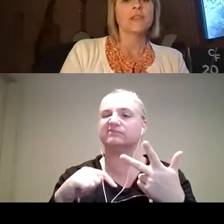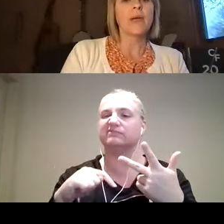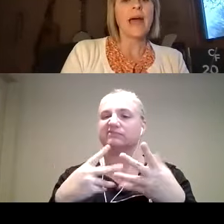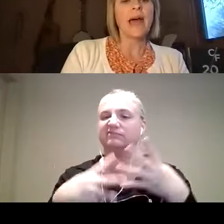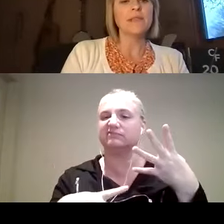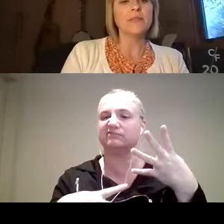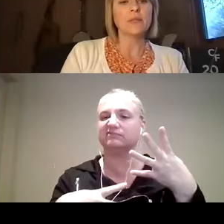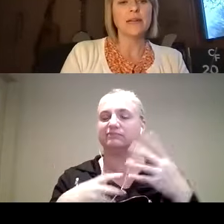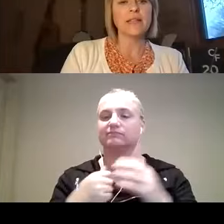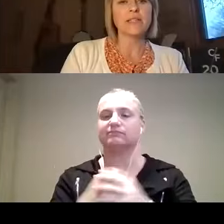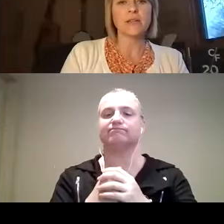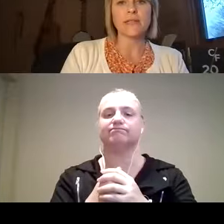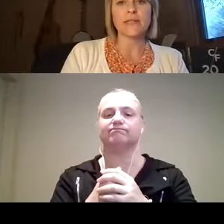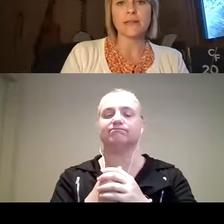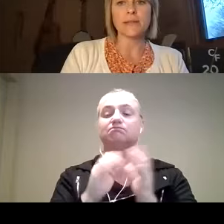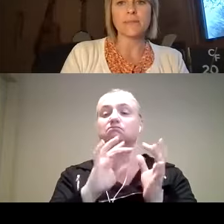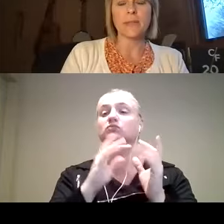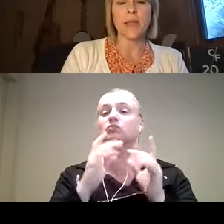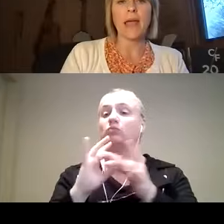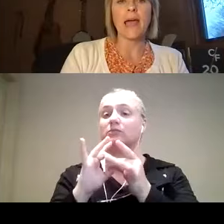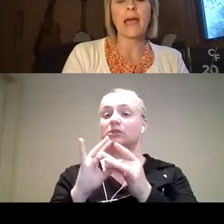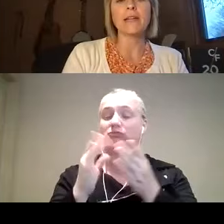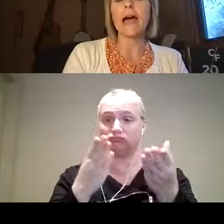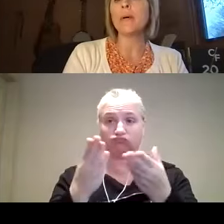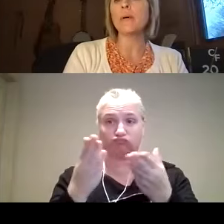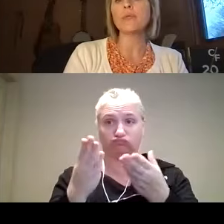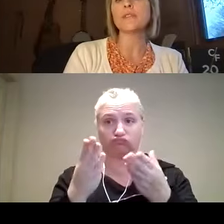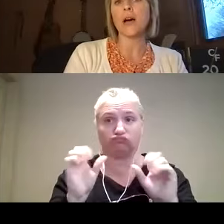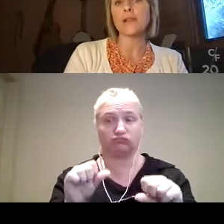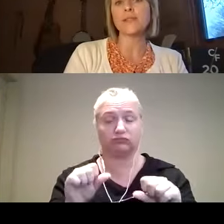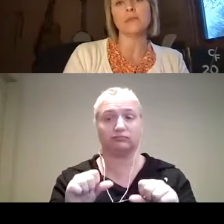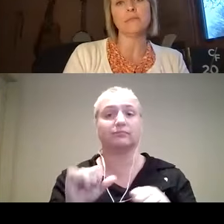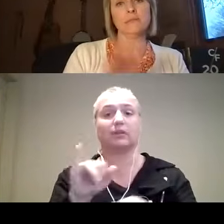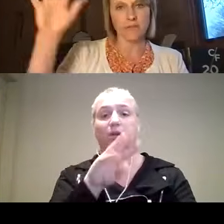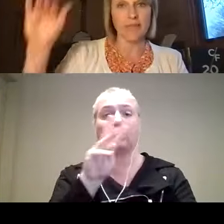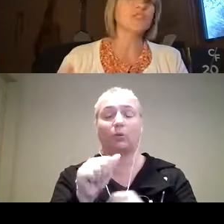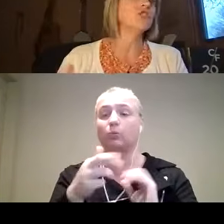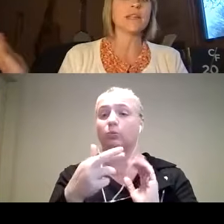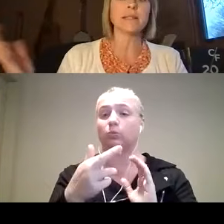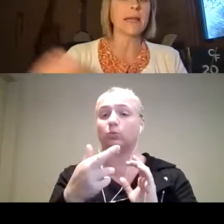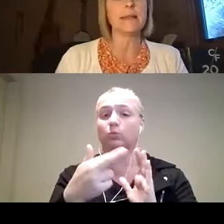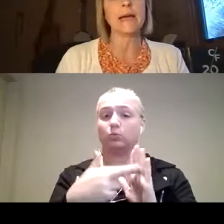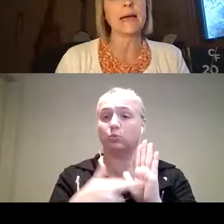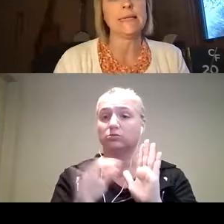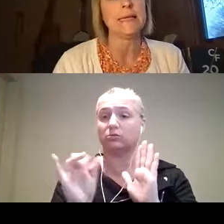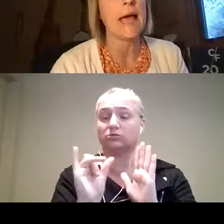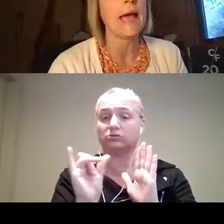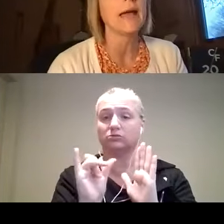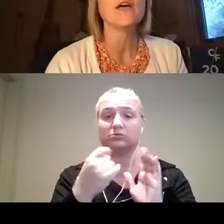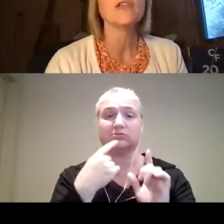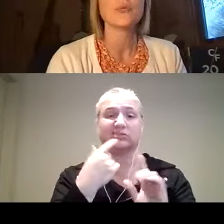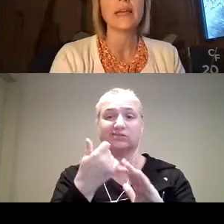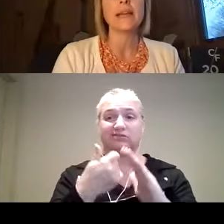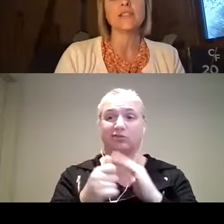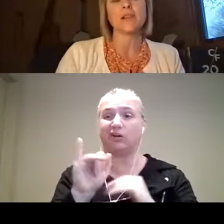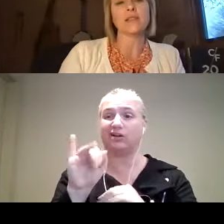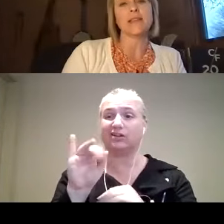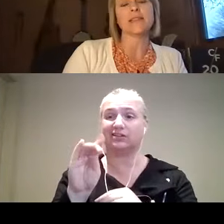So, we have these related services. And Iowa rules also lists just like in the IDEA, the related services.